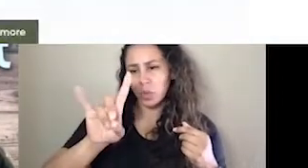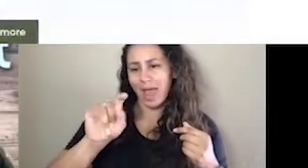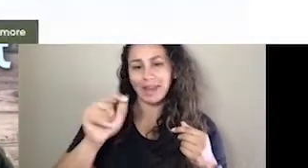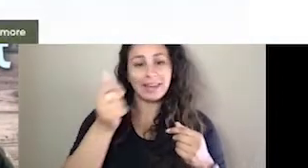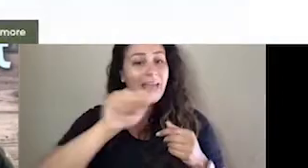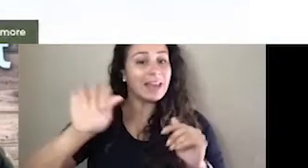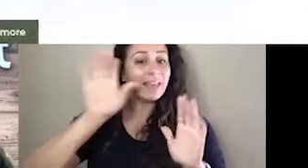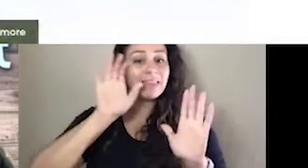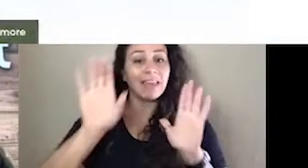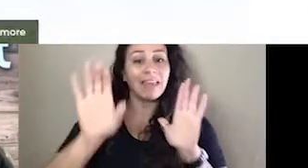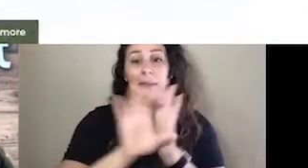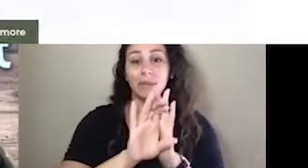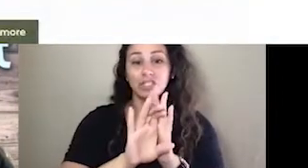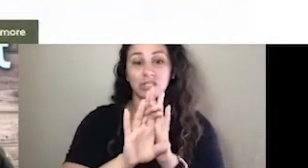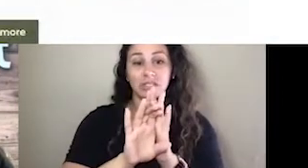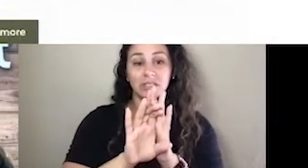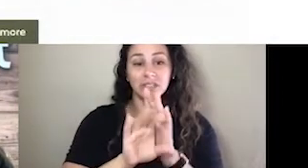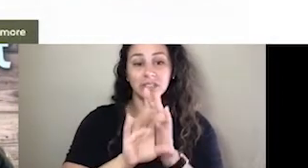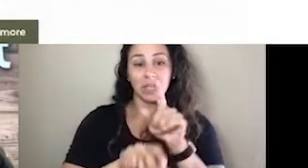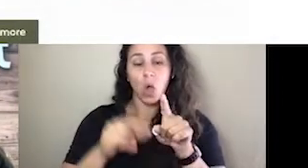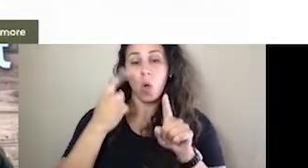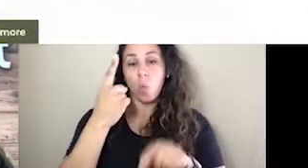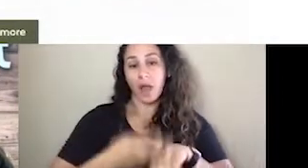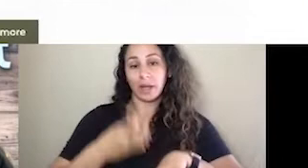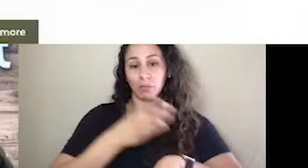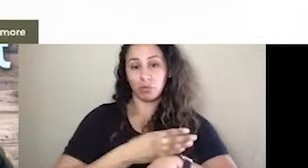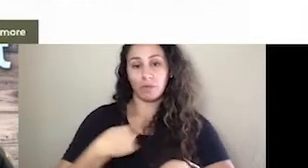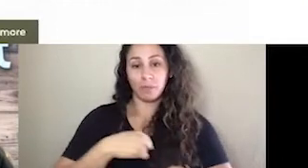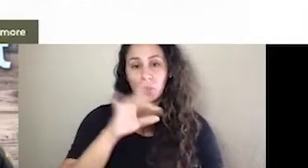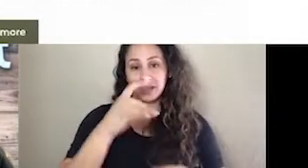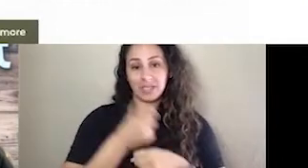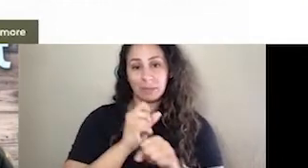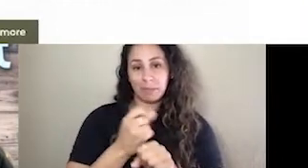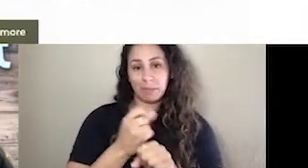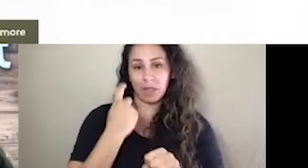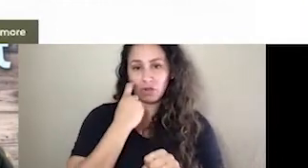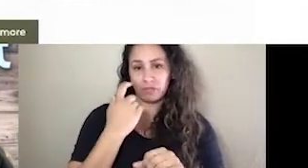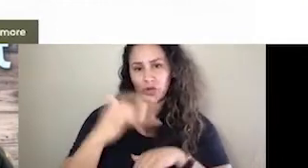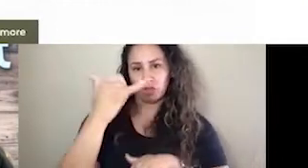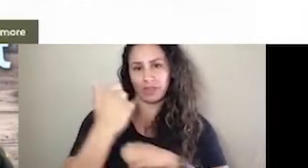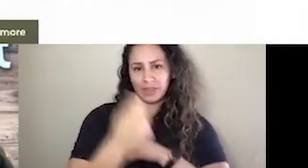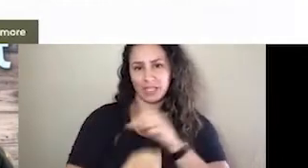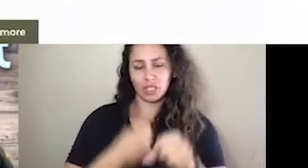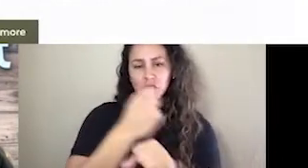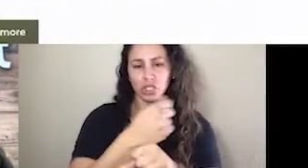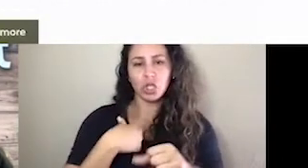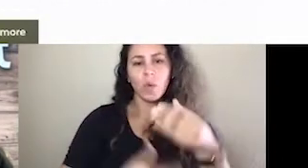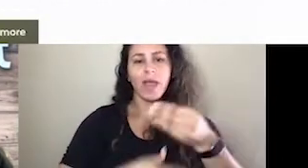ONE IMPROVEMENT THAT WE MADE EARLIER THIS YEAR WE ADDED